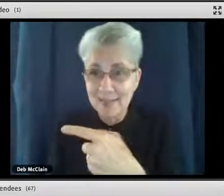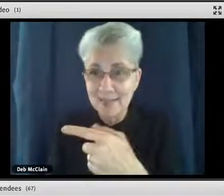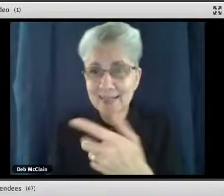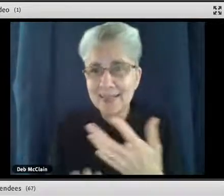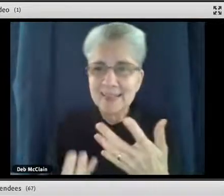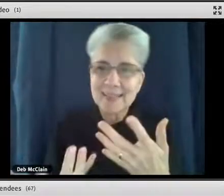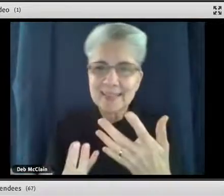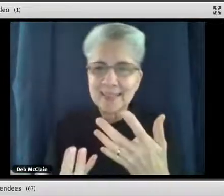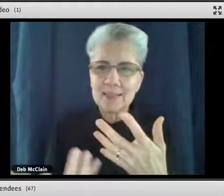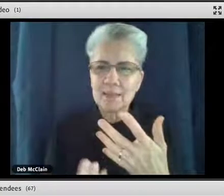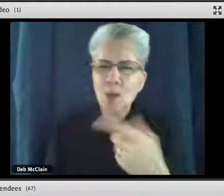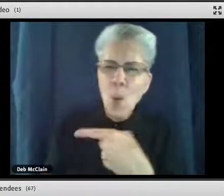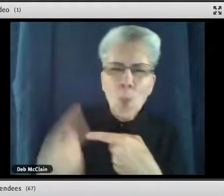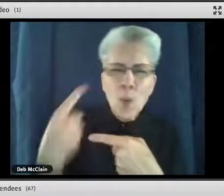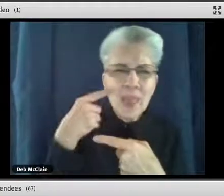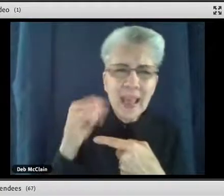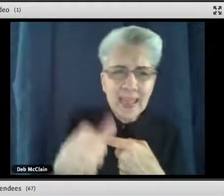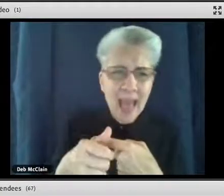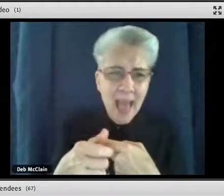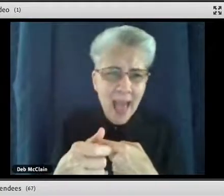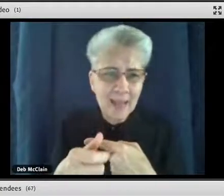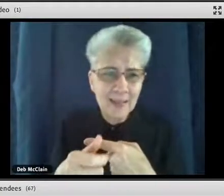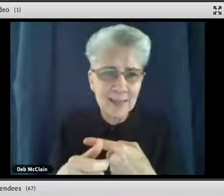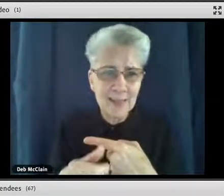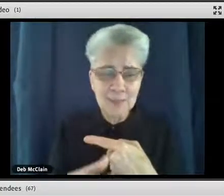on the left-hand side of the page, what do you think?